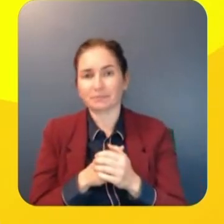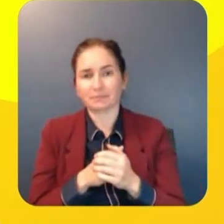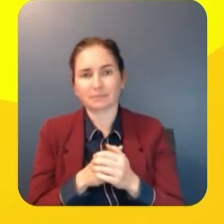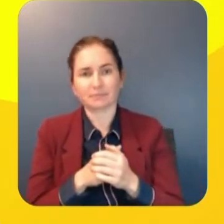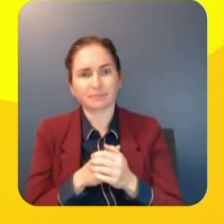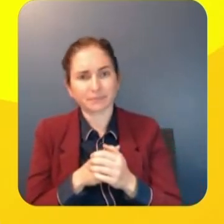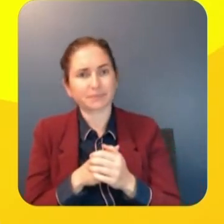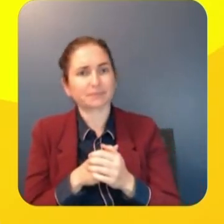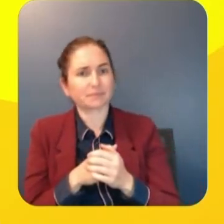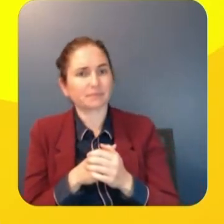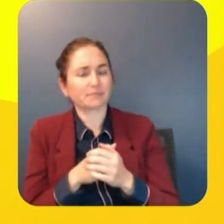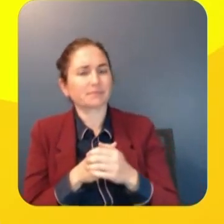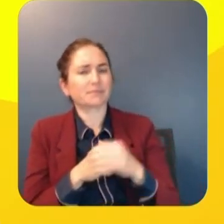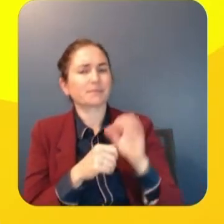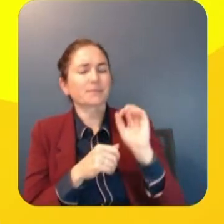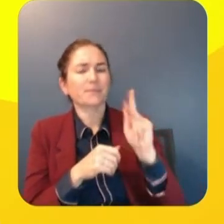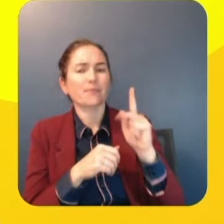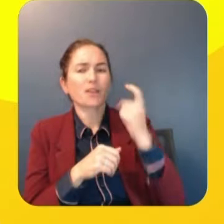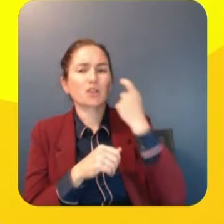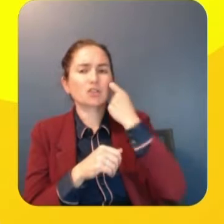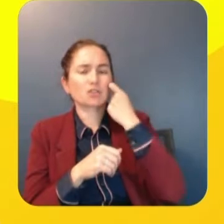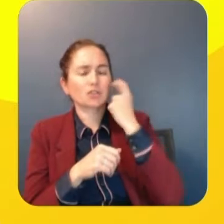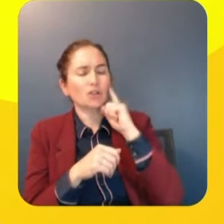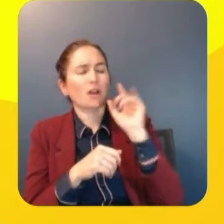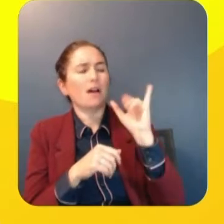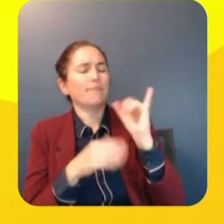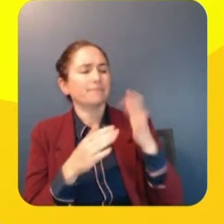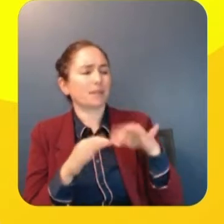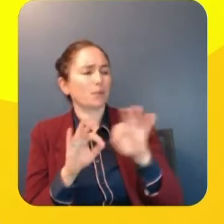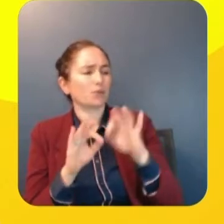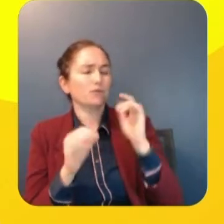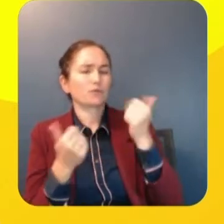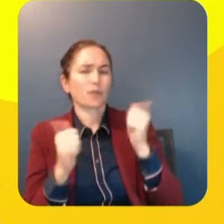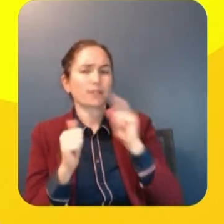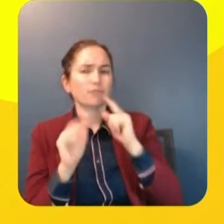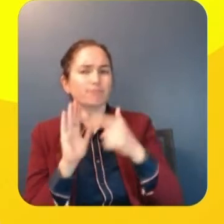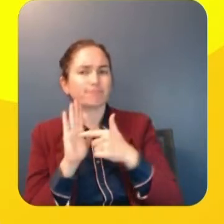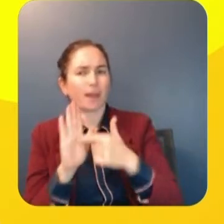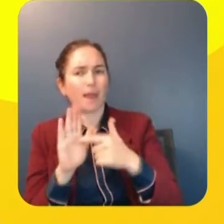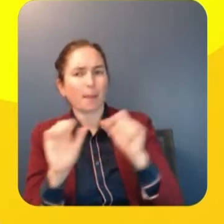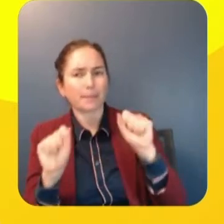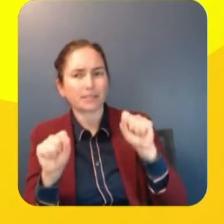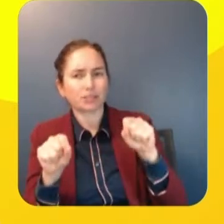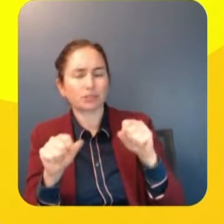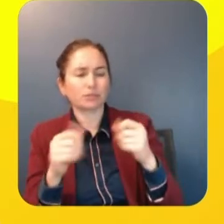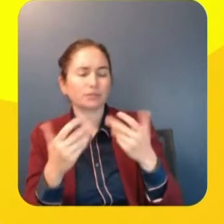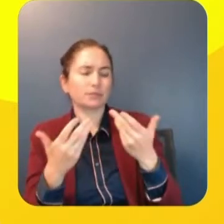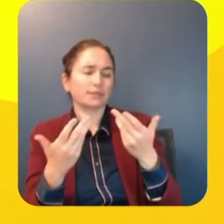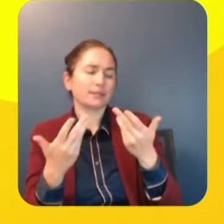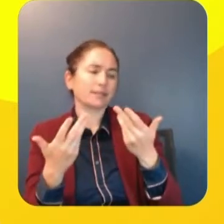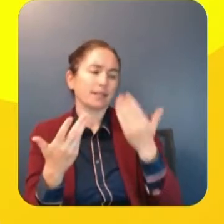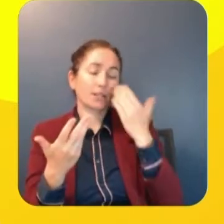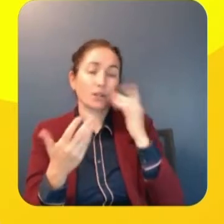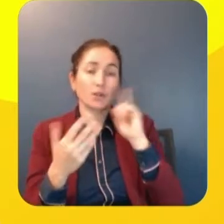So, we've just heard there the importance of unlocking potential. We've heard about setting a high bar